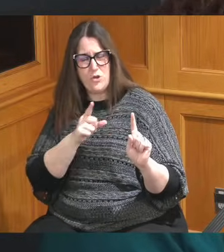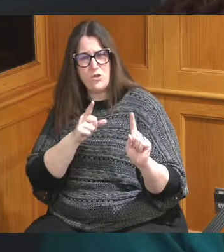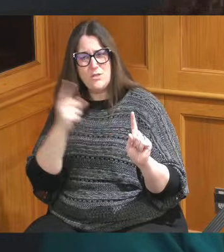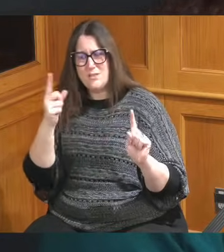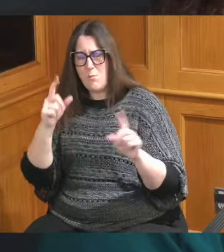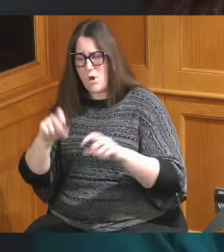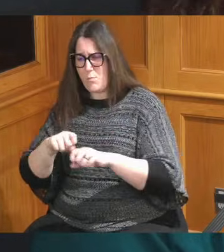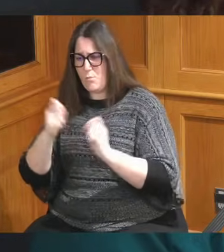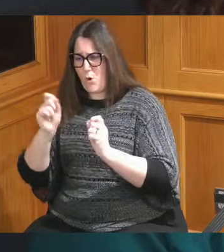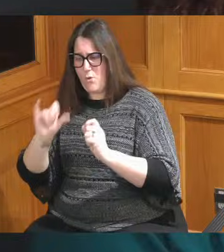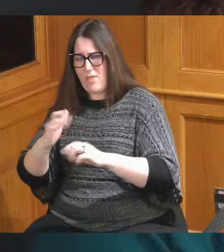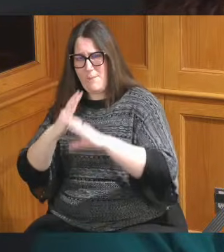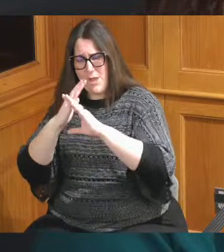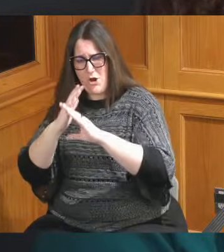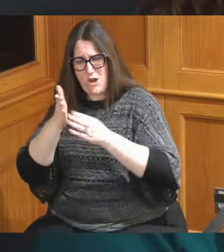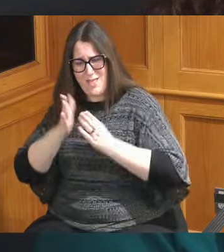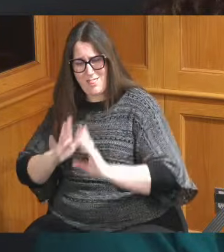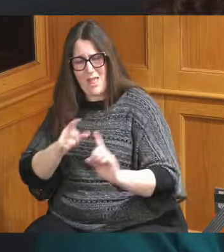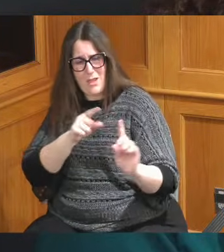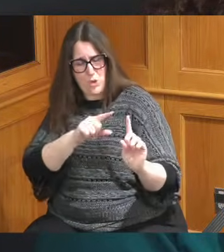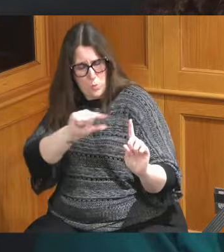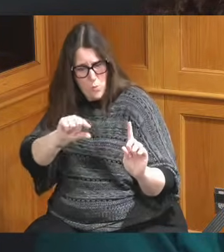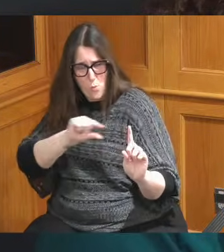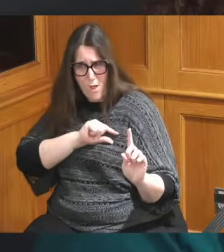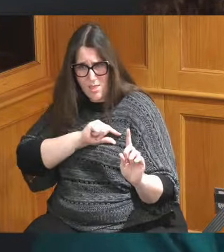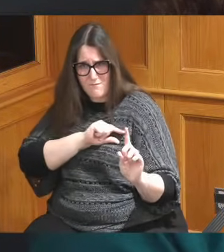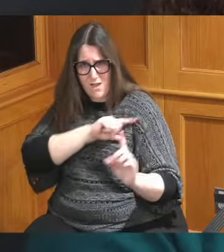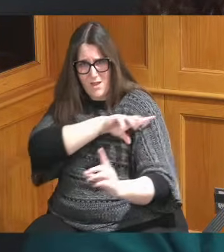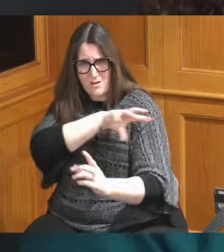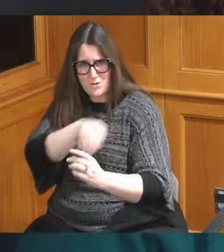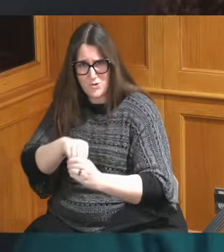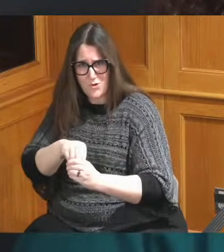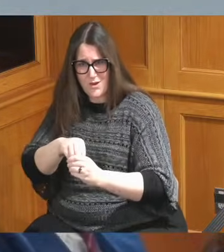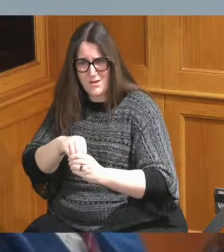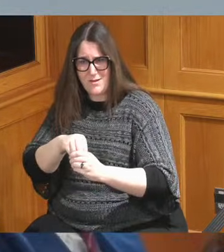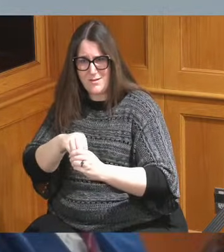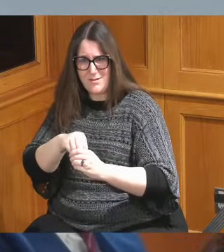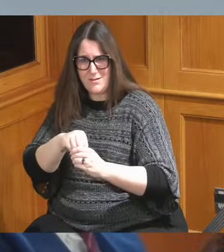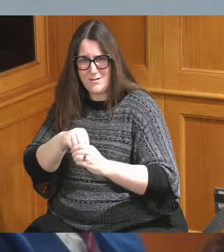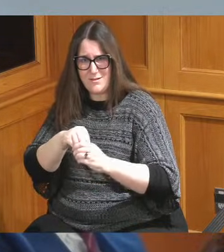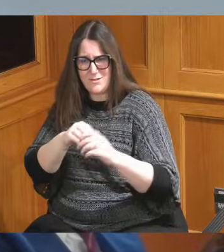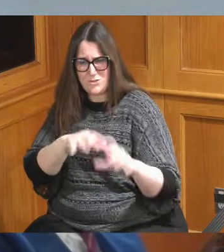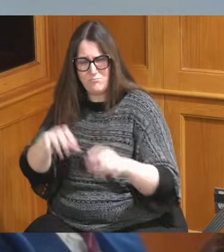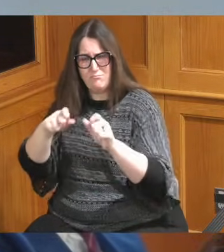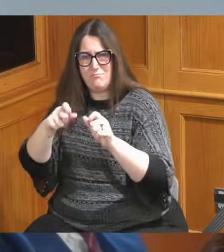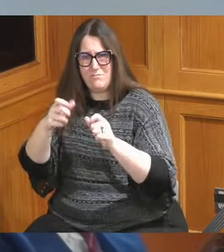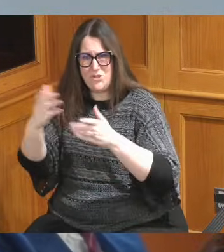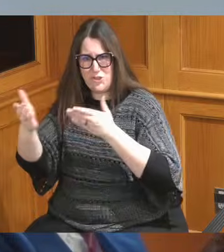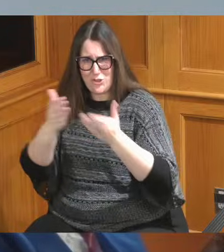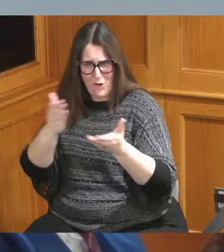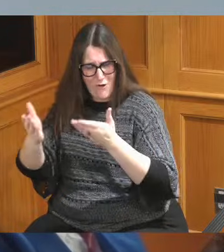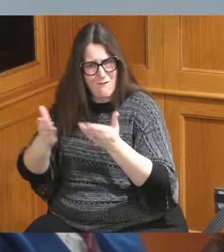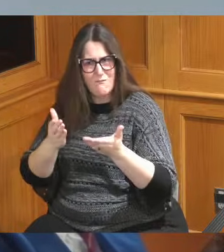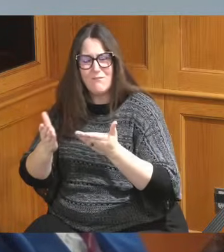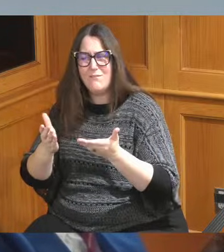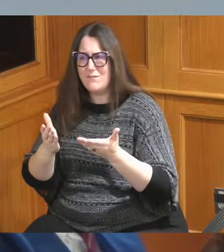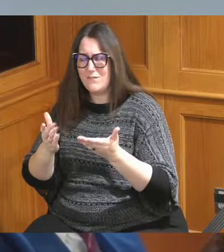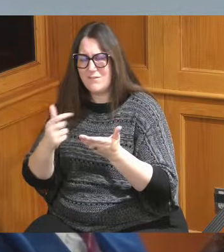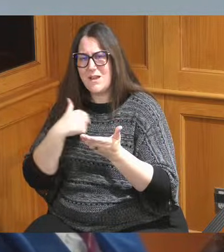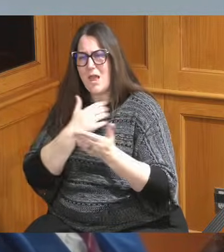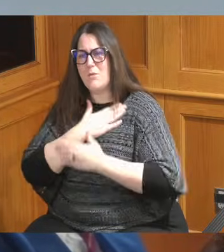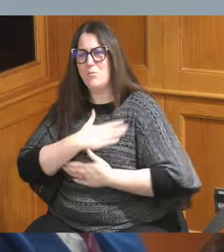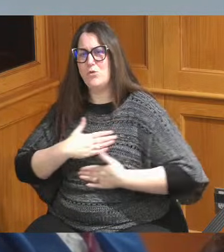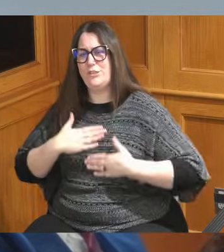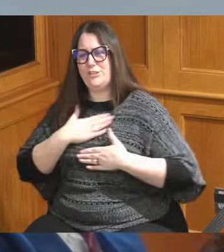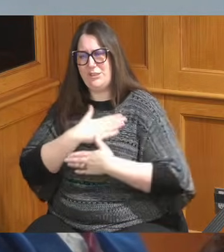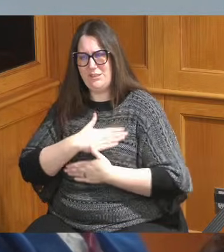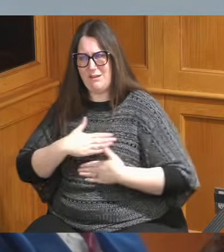like yourself qualified and ready to serve on the front lines. And I want to appreciate the numbers